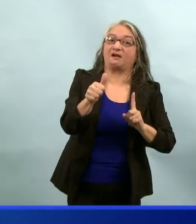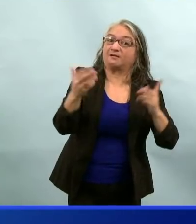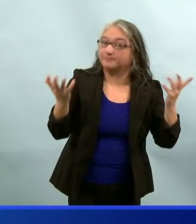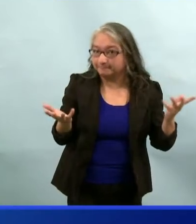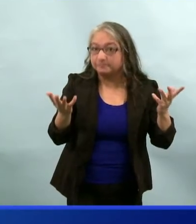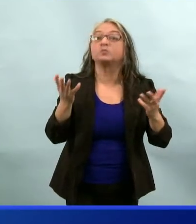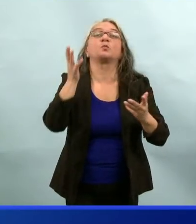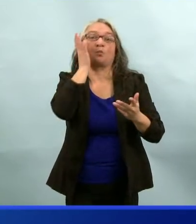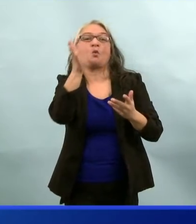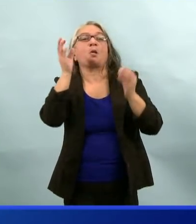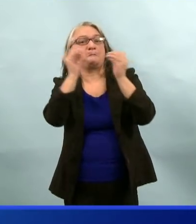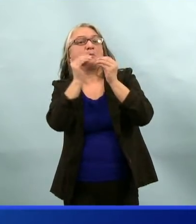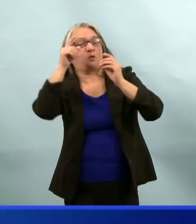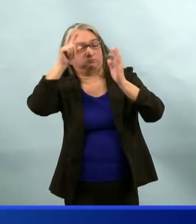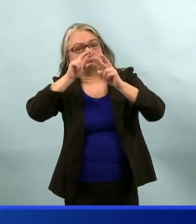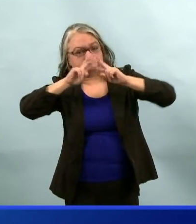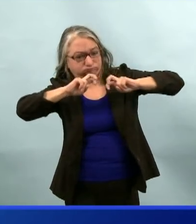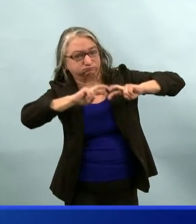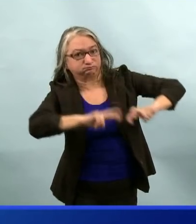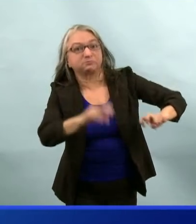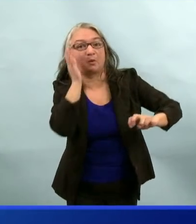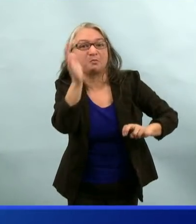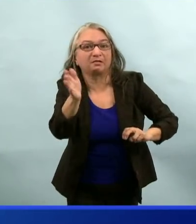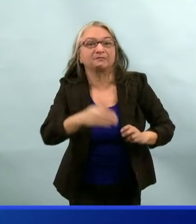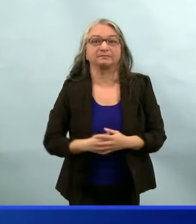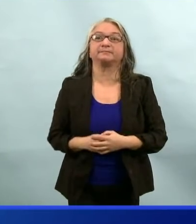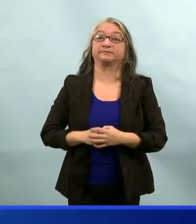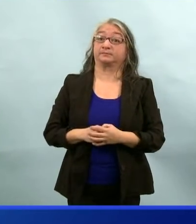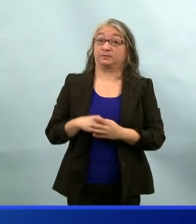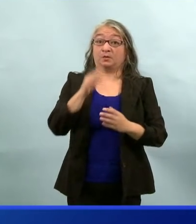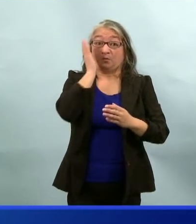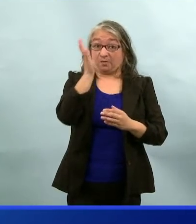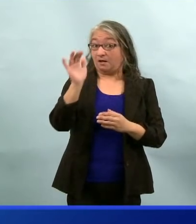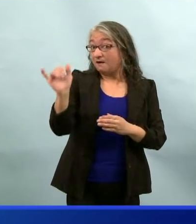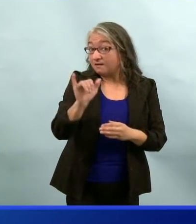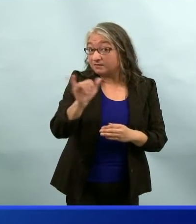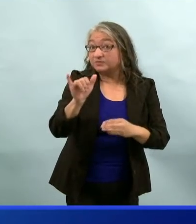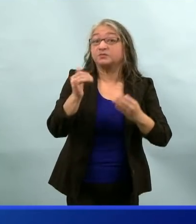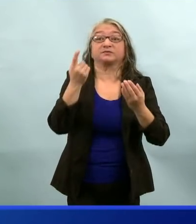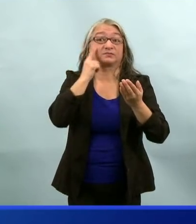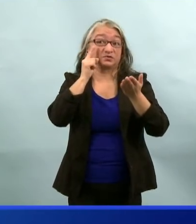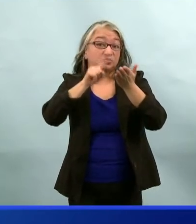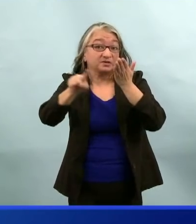cova-19 specimens for mutations associated with the variance of concern to allow early detection